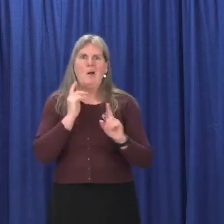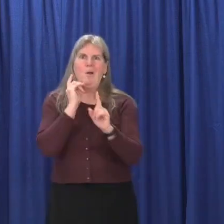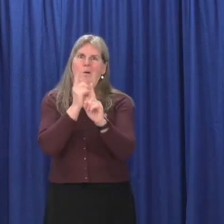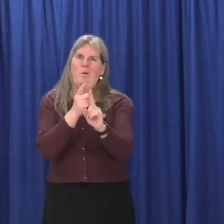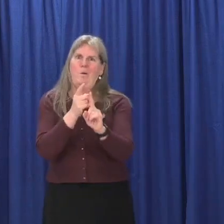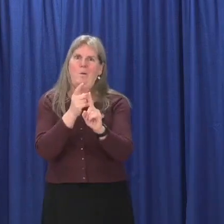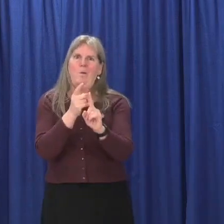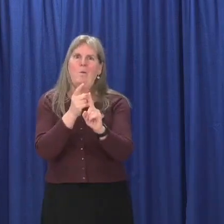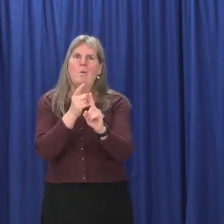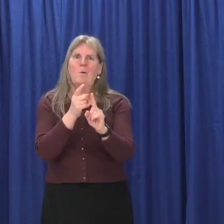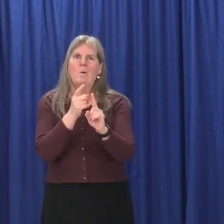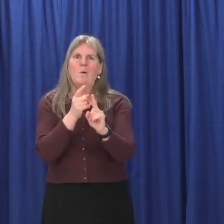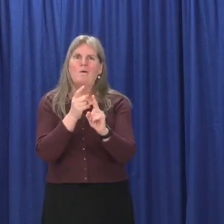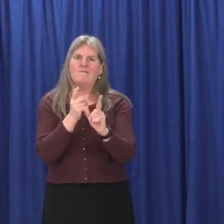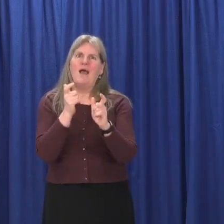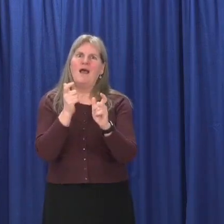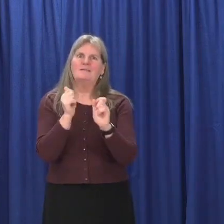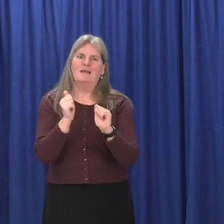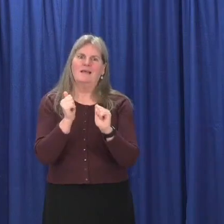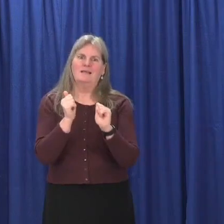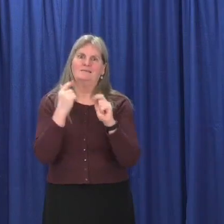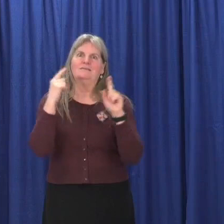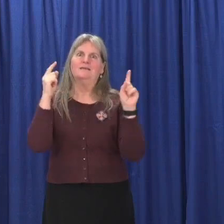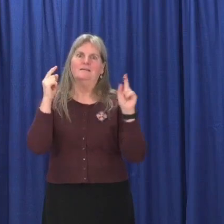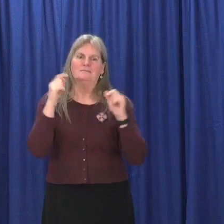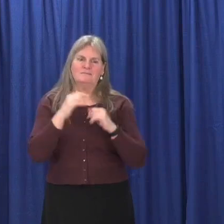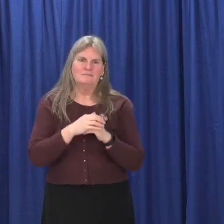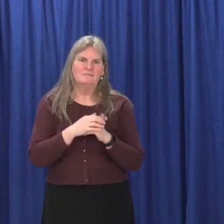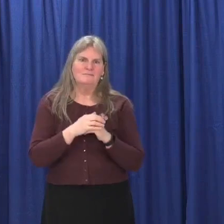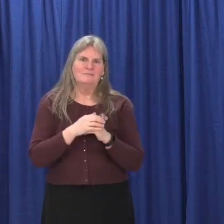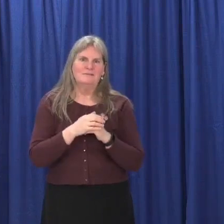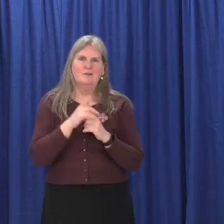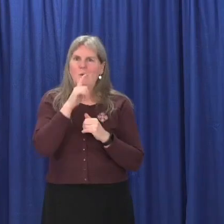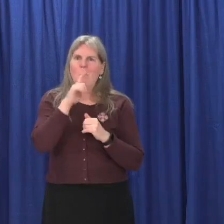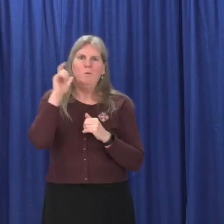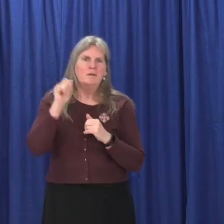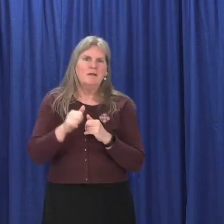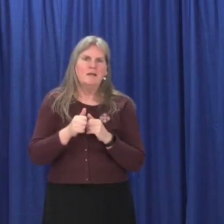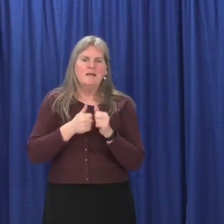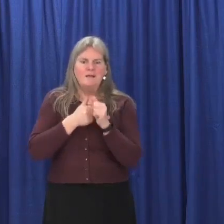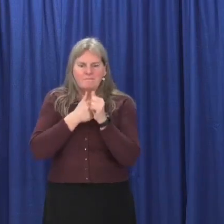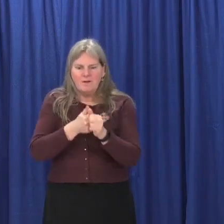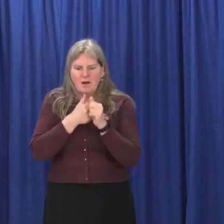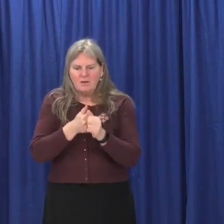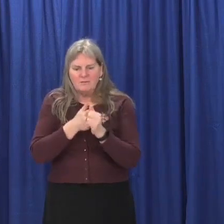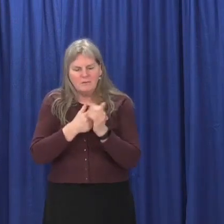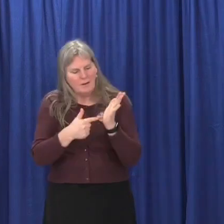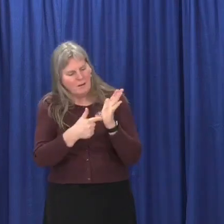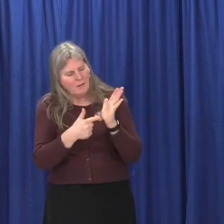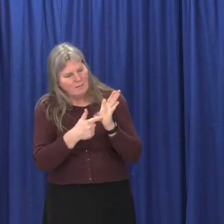we're not going to have to have guiding documents because we're back to a new sense of normal. And I think that